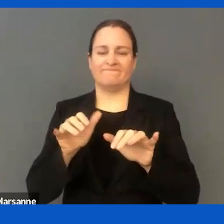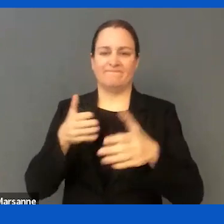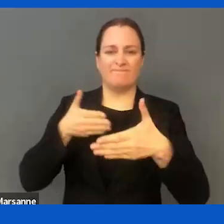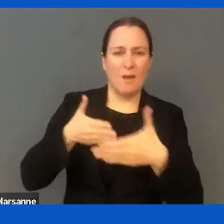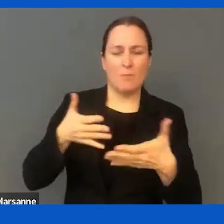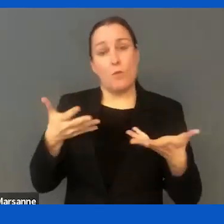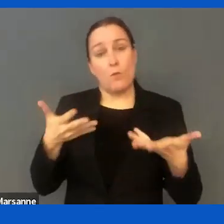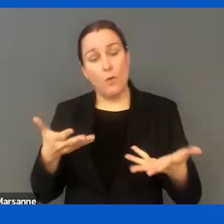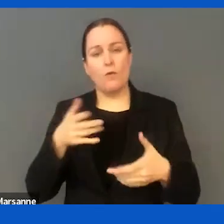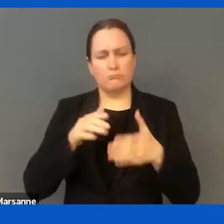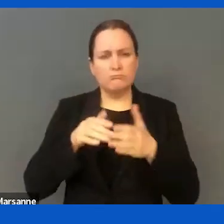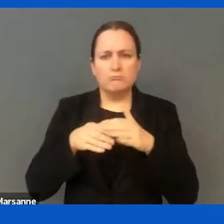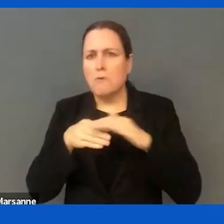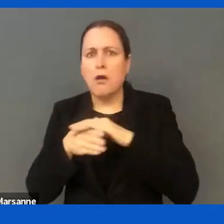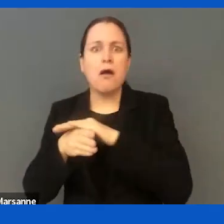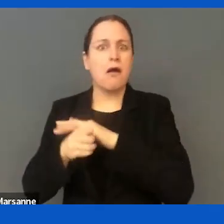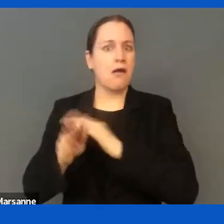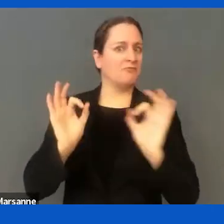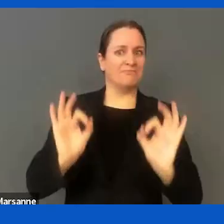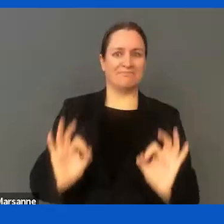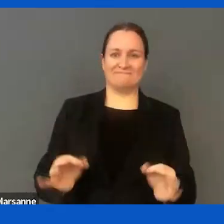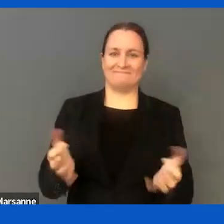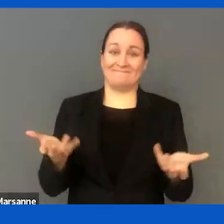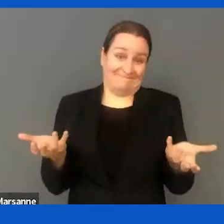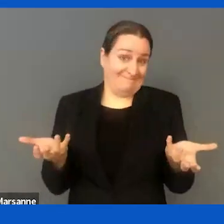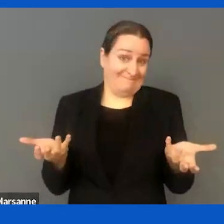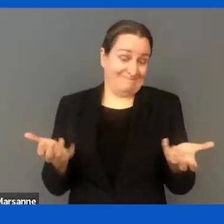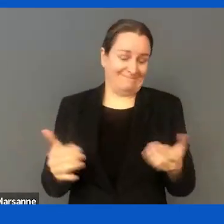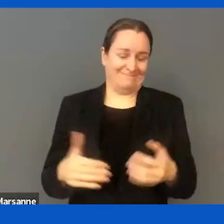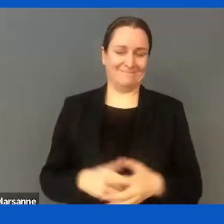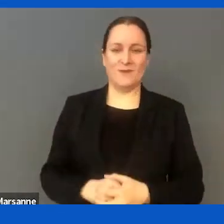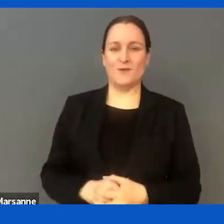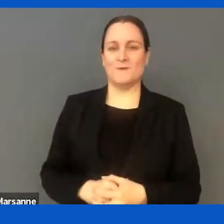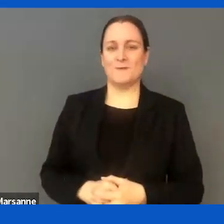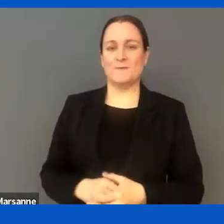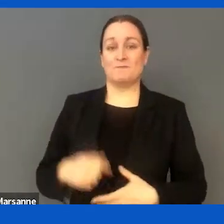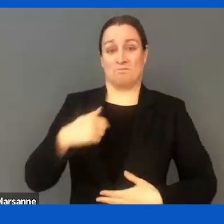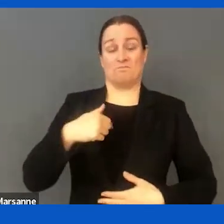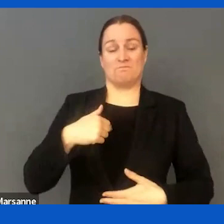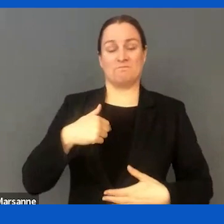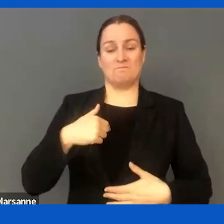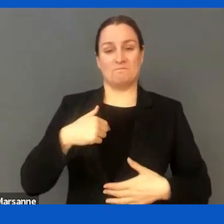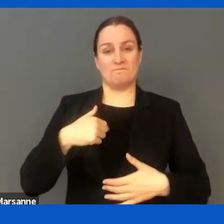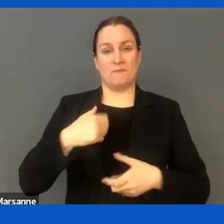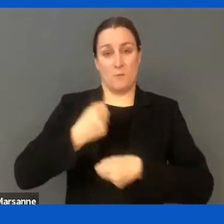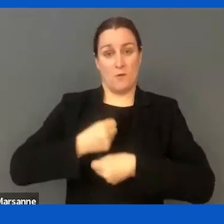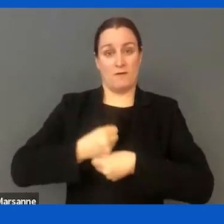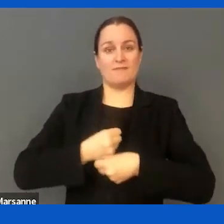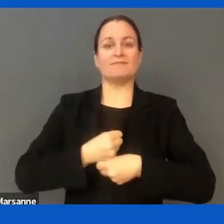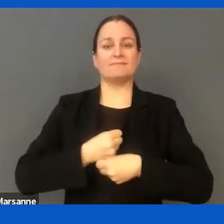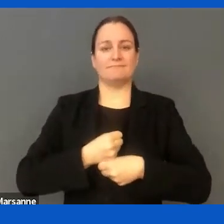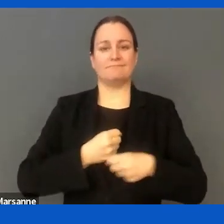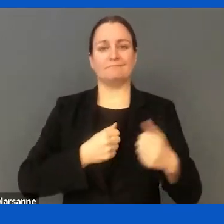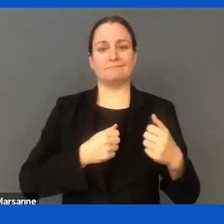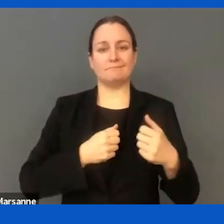doing just that. So we have one of our clients and most of our clients won't even consider overlays